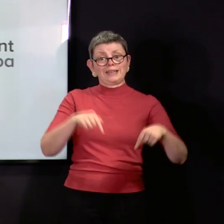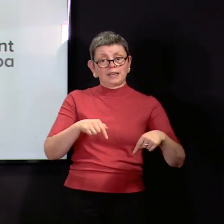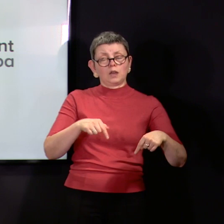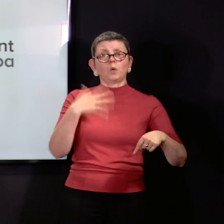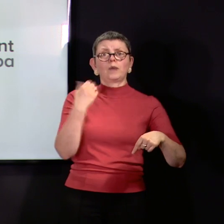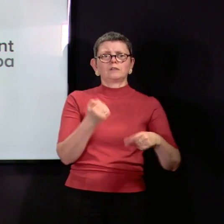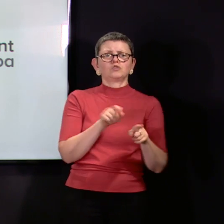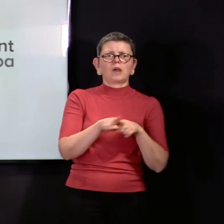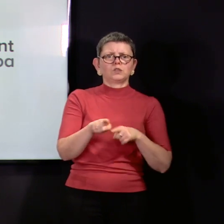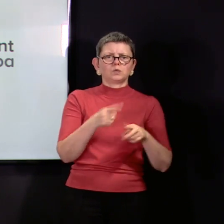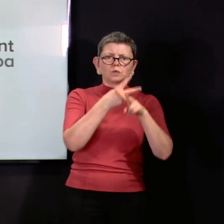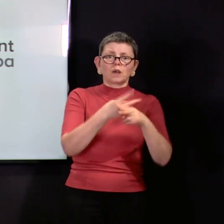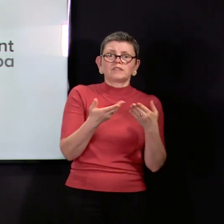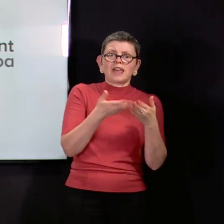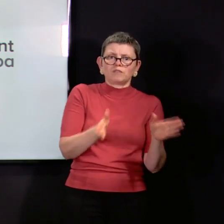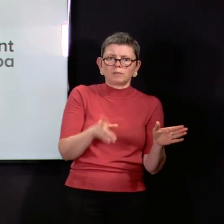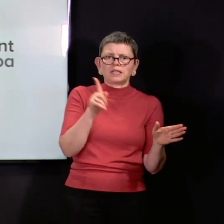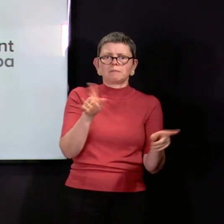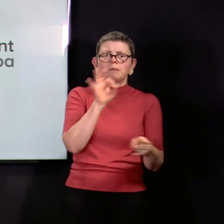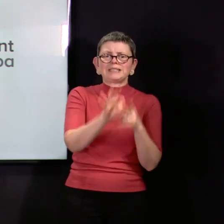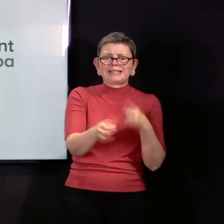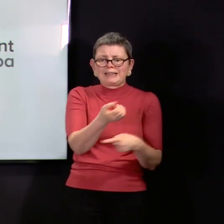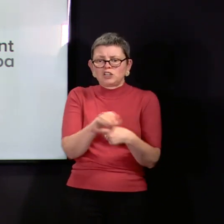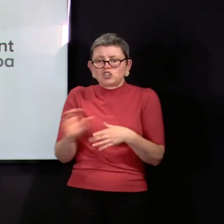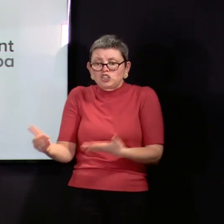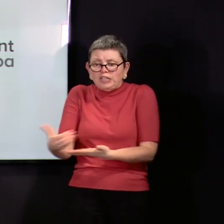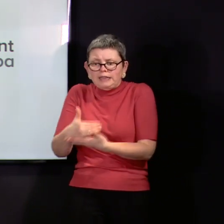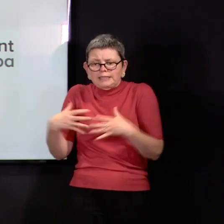and a group of high risk who we have asked to do slightly different things from the rest